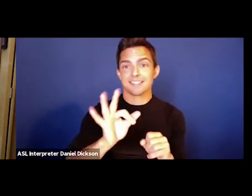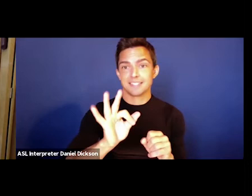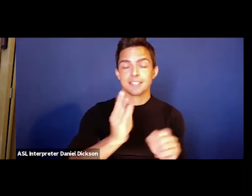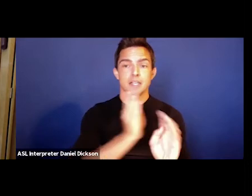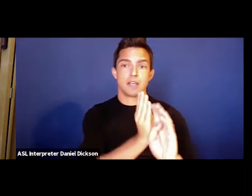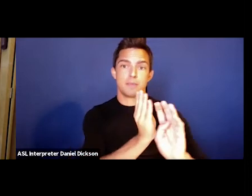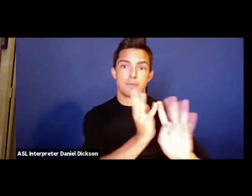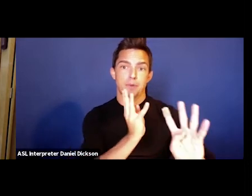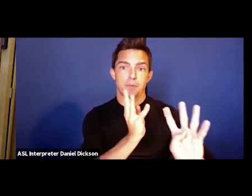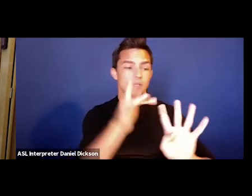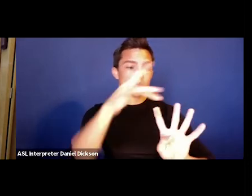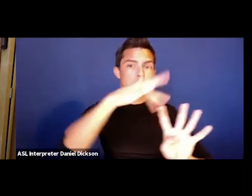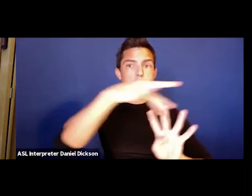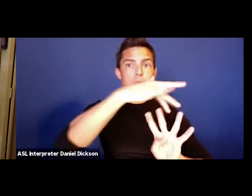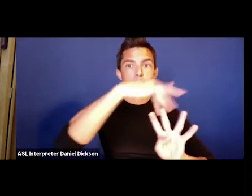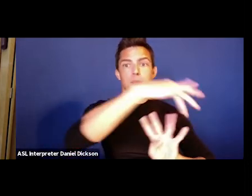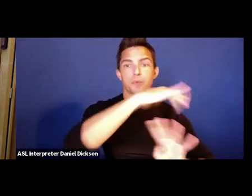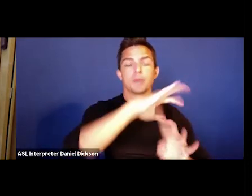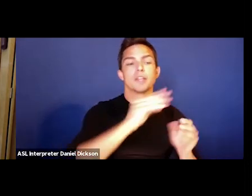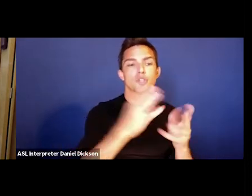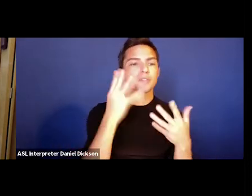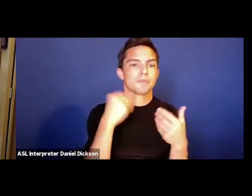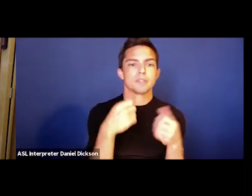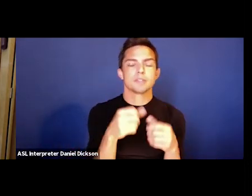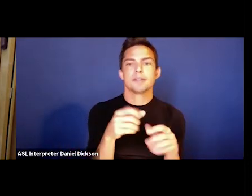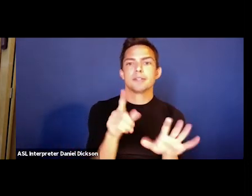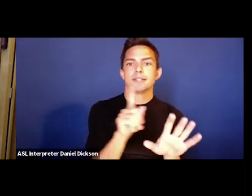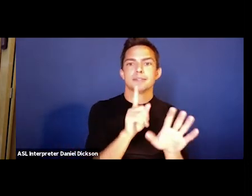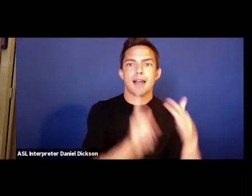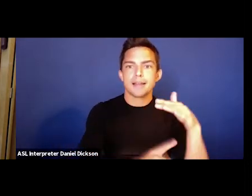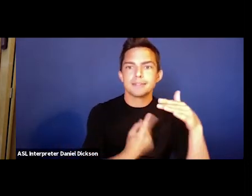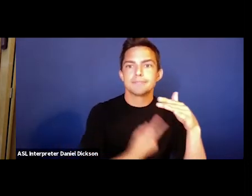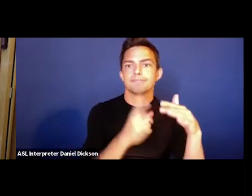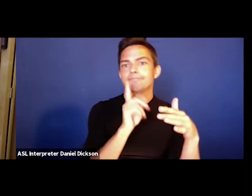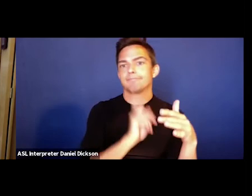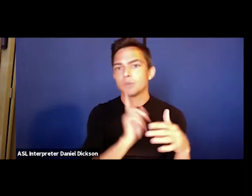new experiences of social isolation and loneliness that went in with those protective measures